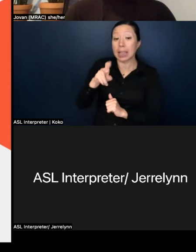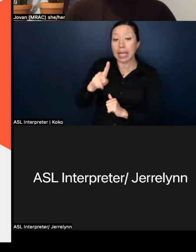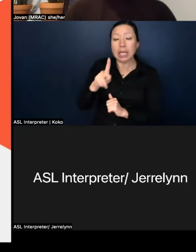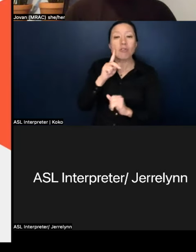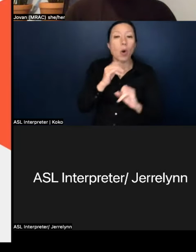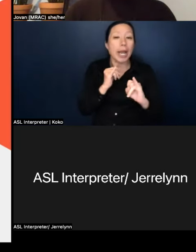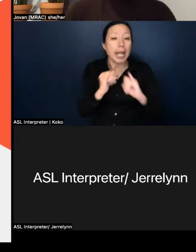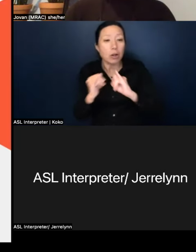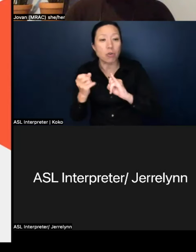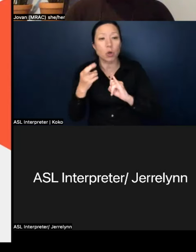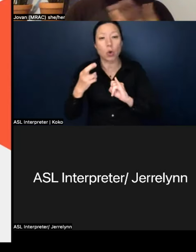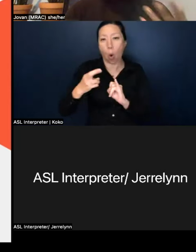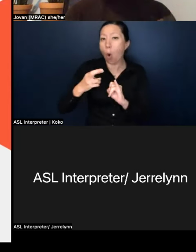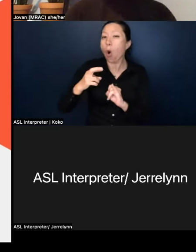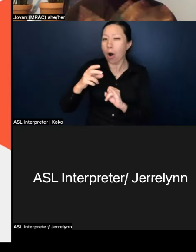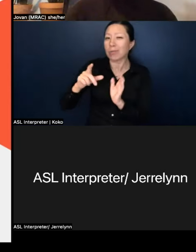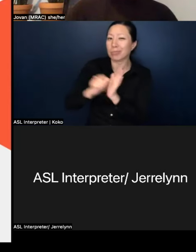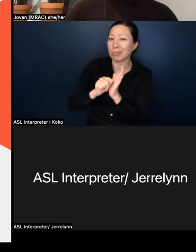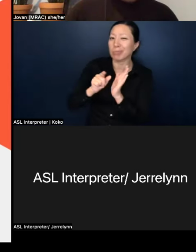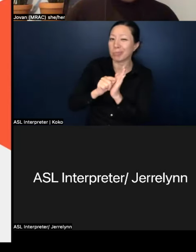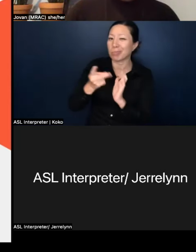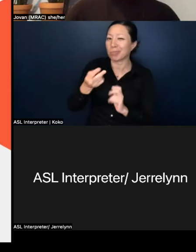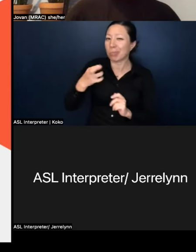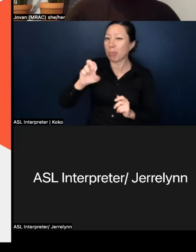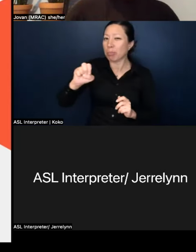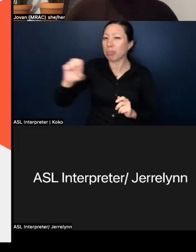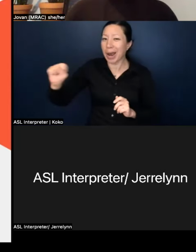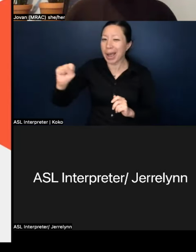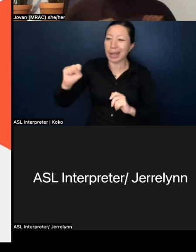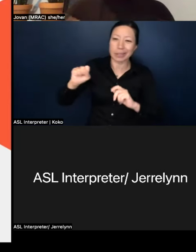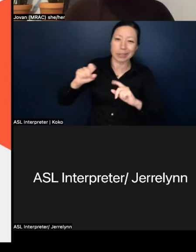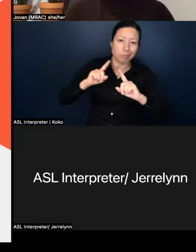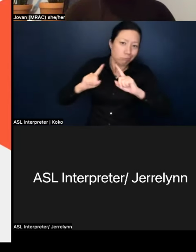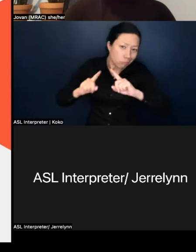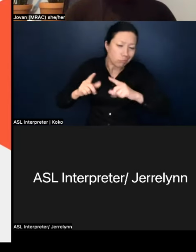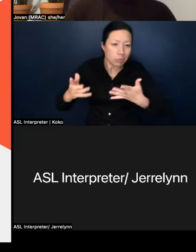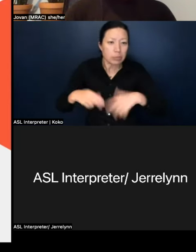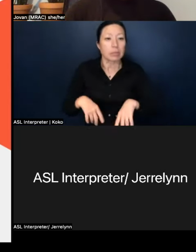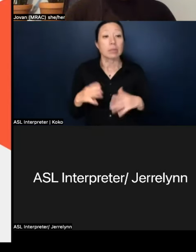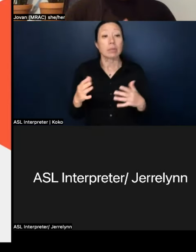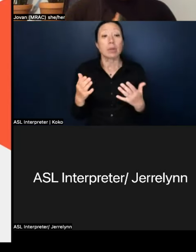but maybe you had a show that was reviewed. You can send us that link.